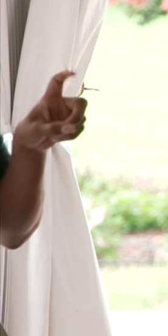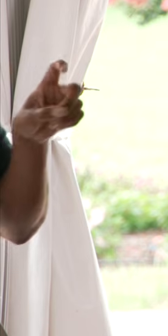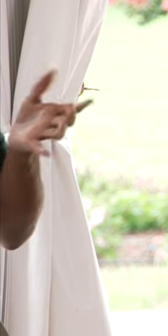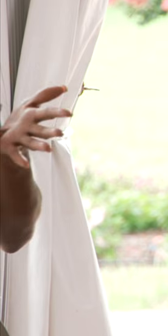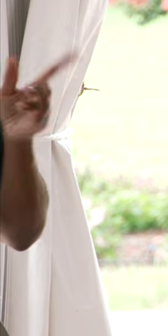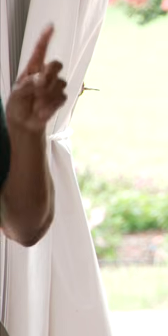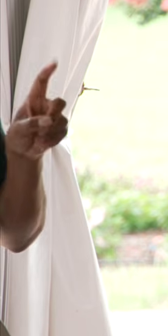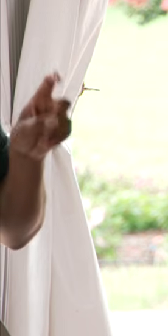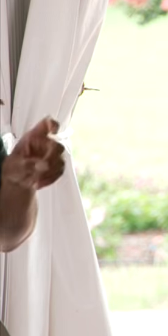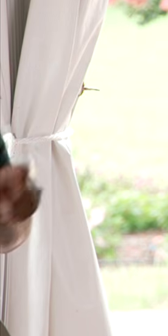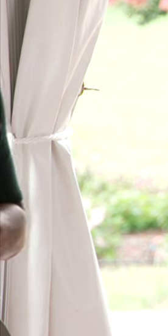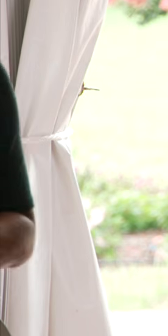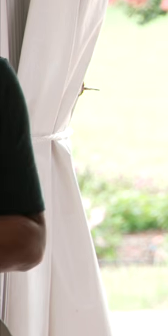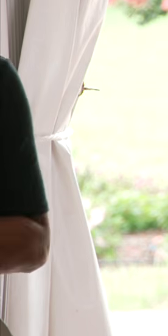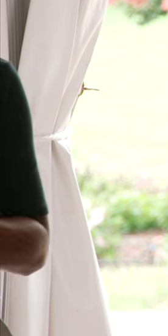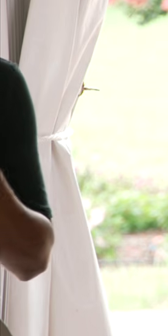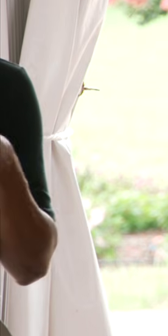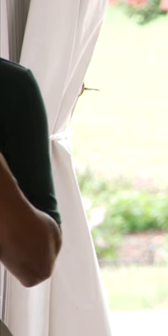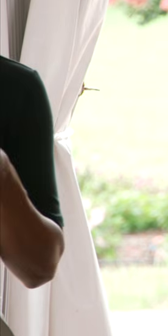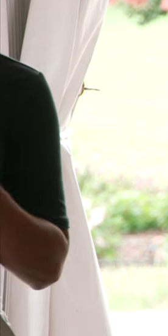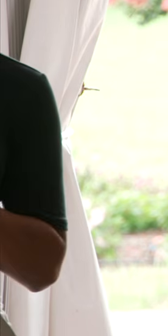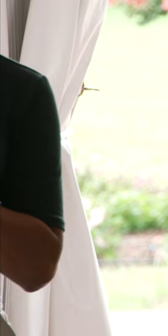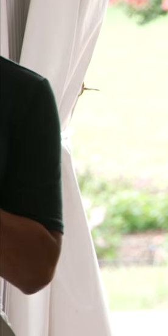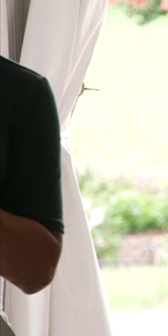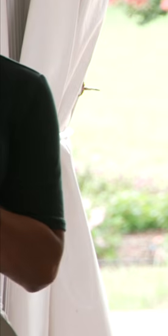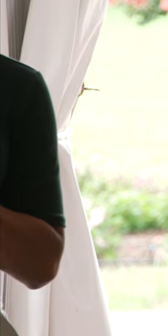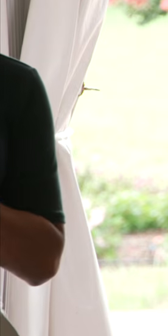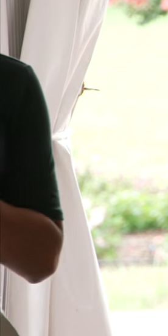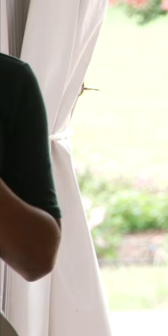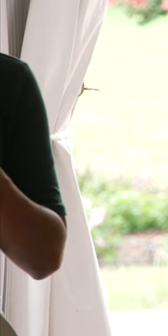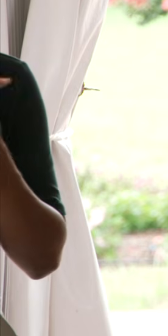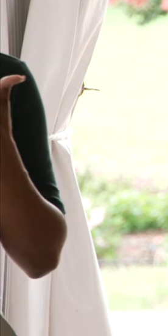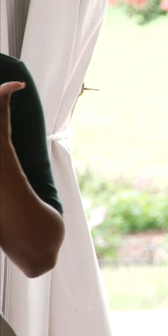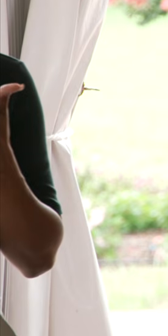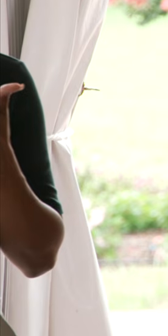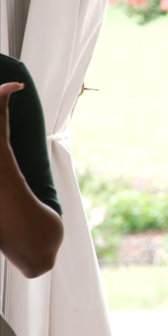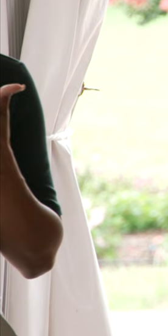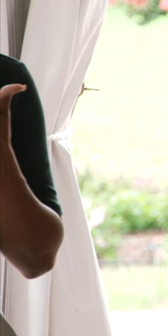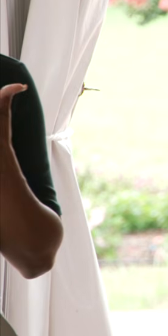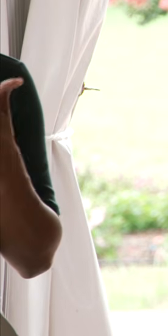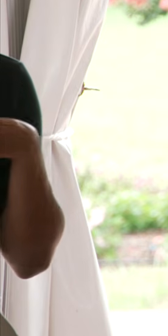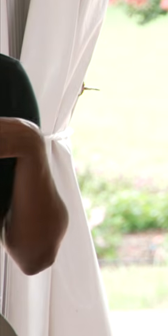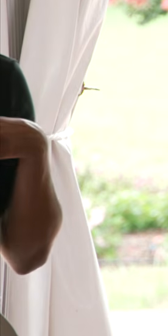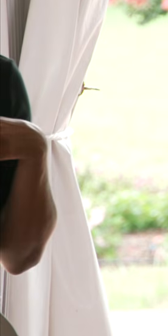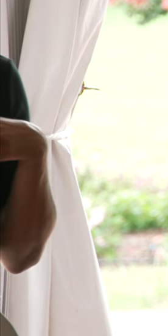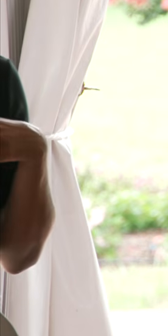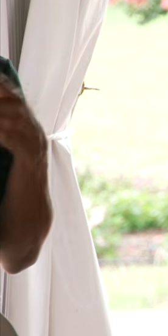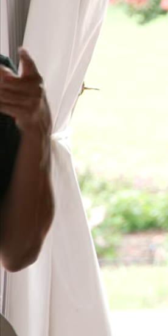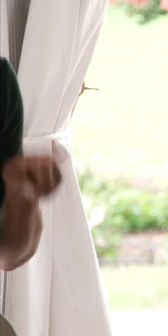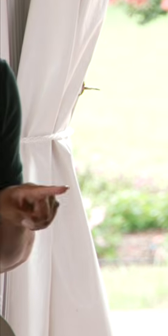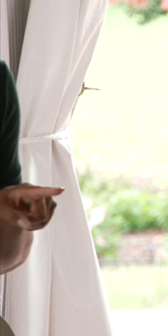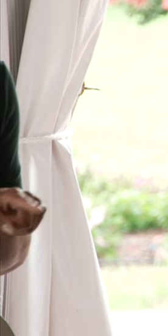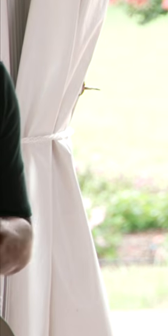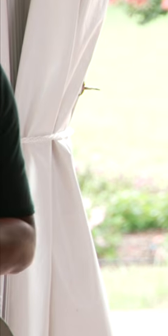I remember doing some of that." And then a couple of days later, someone from the CDC, as I said,